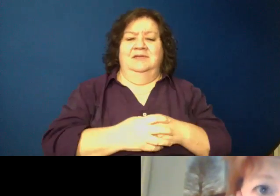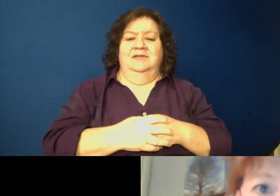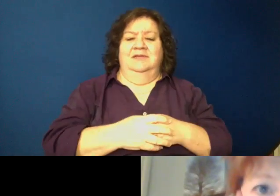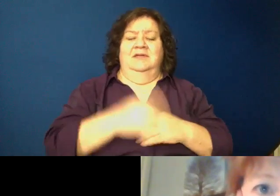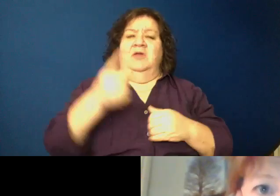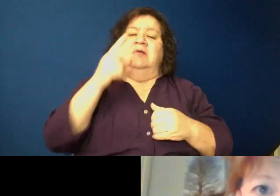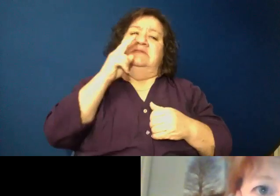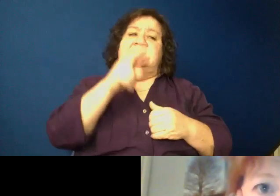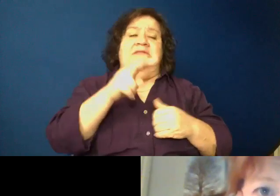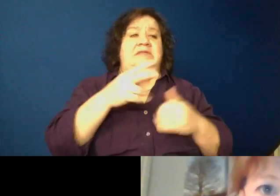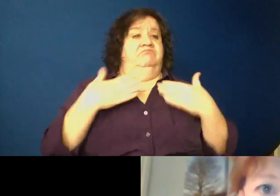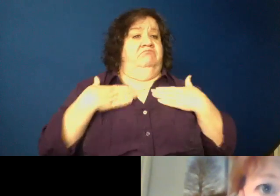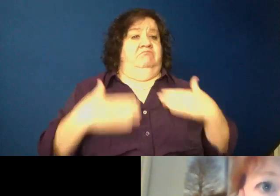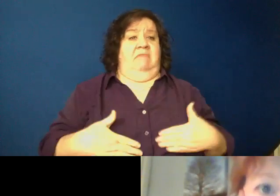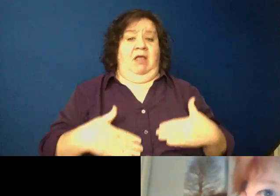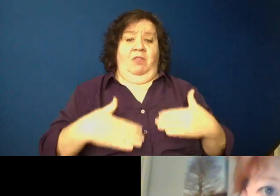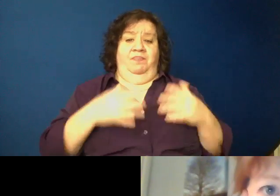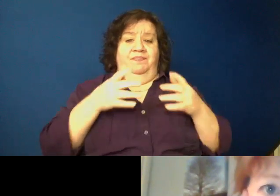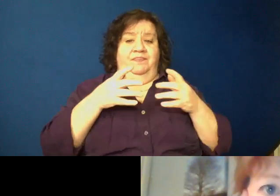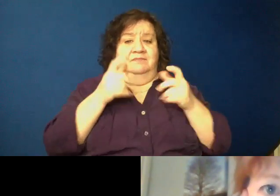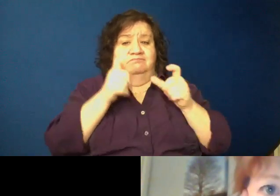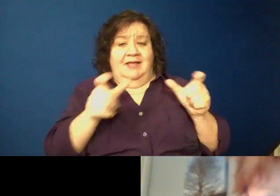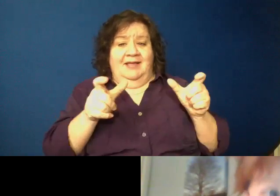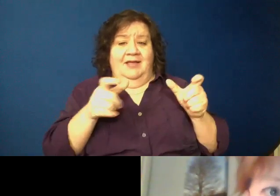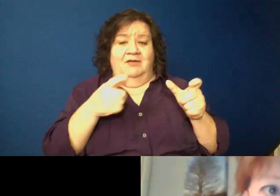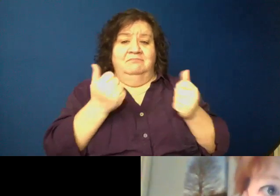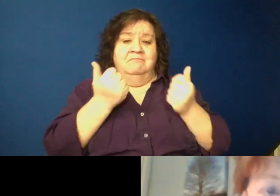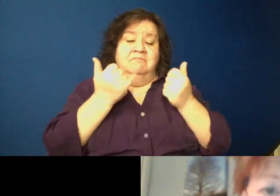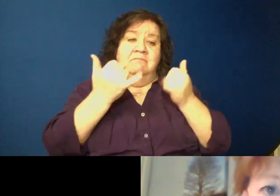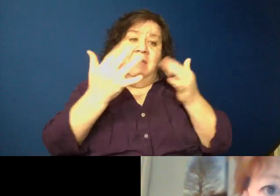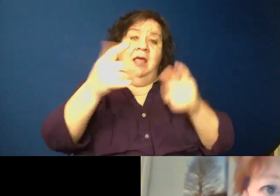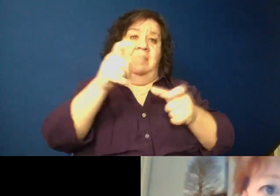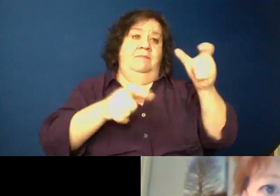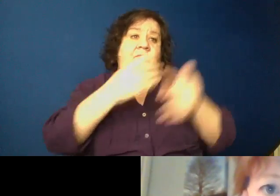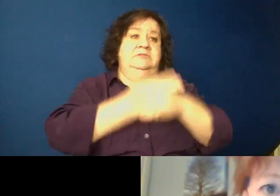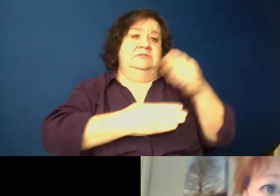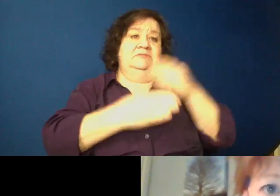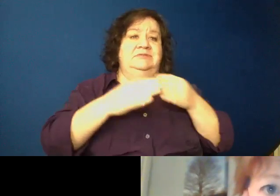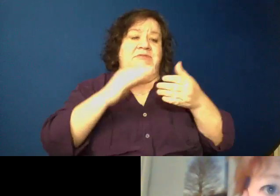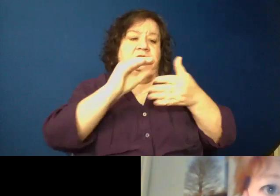in accessing just one example sexual and reproductive health so if we leave it to the